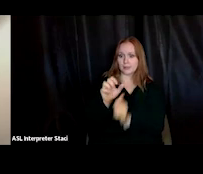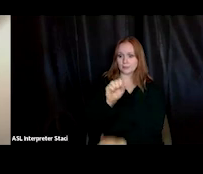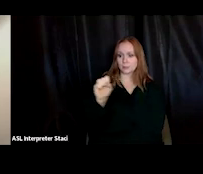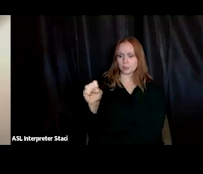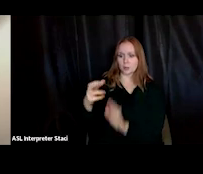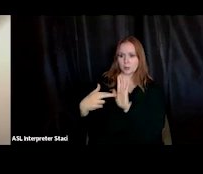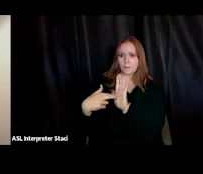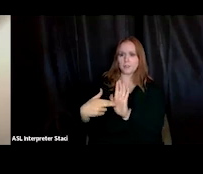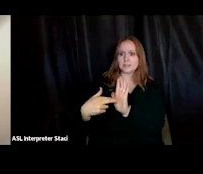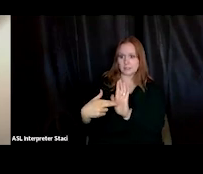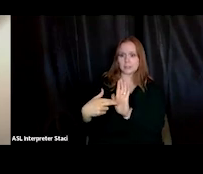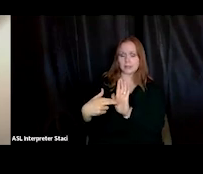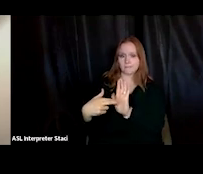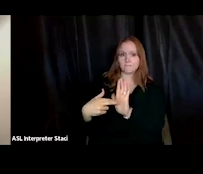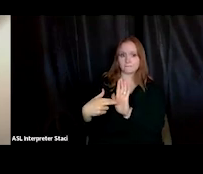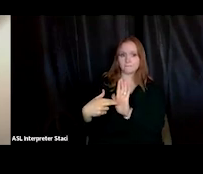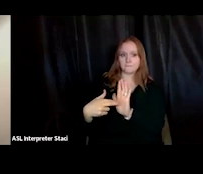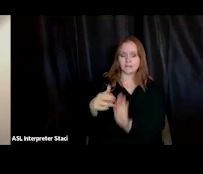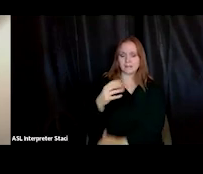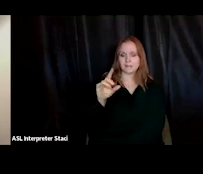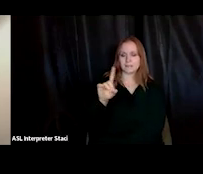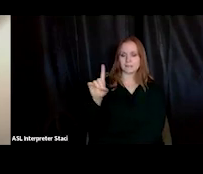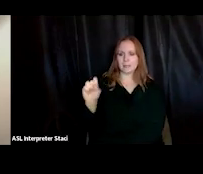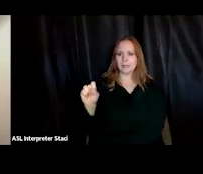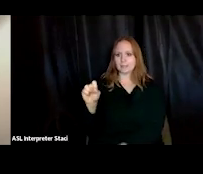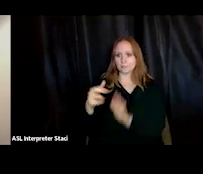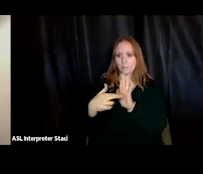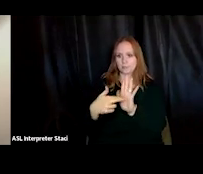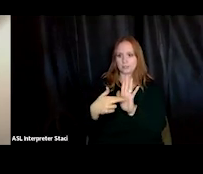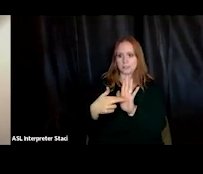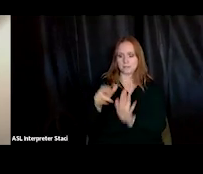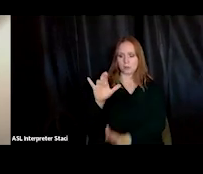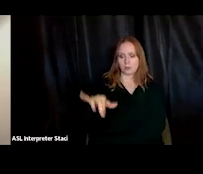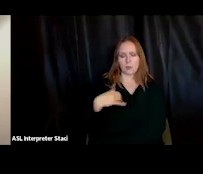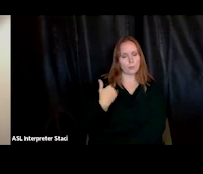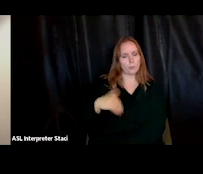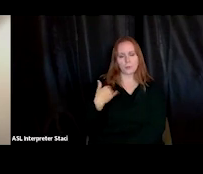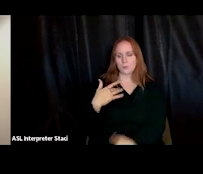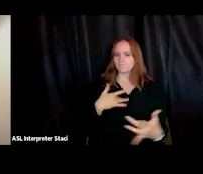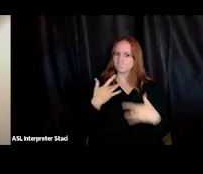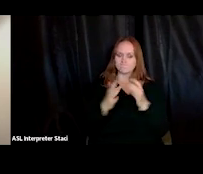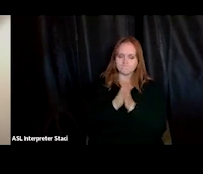and a TDS representative. So that was something we were really excited about. To have that in-person training